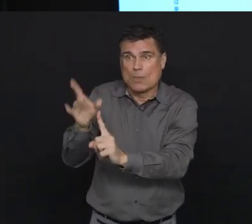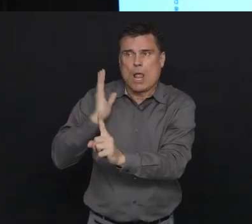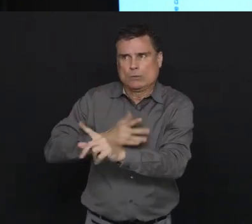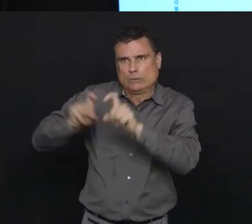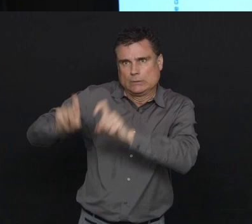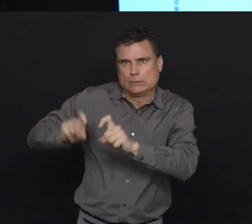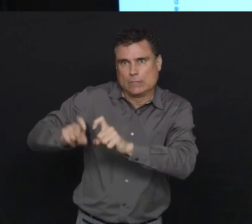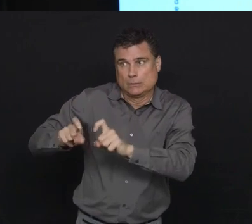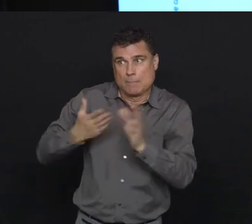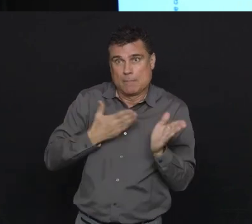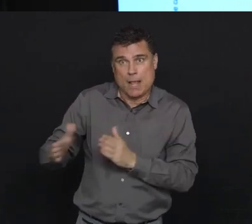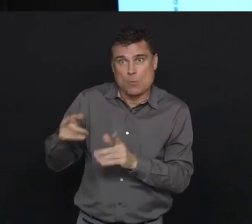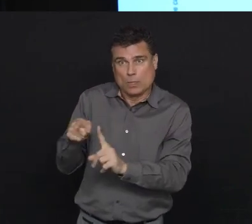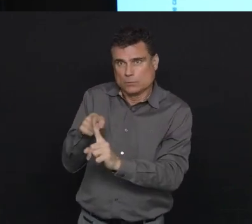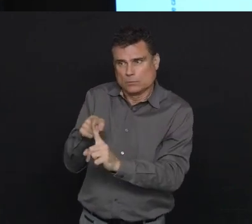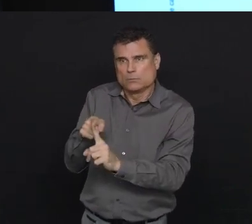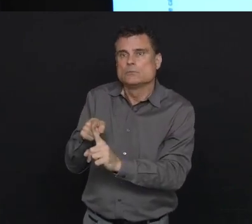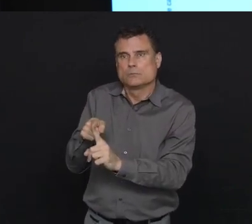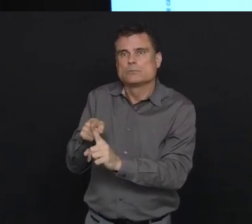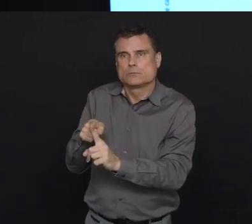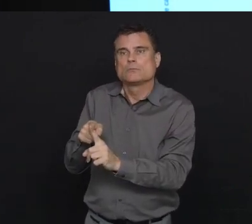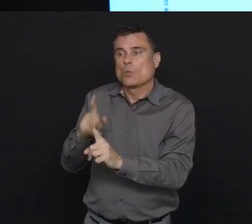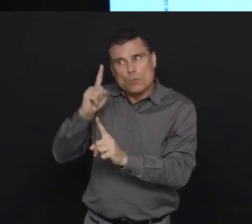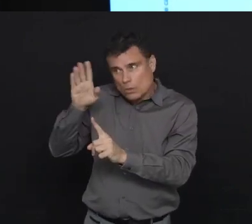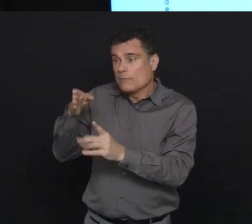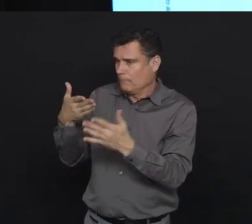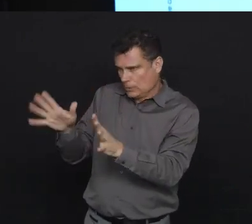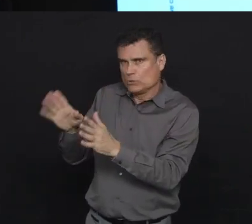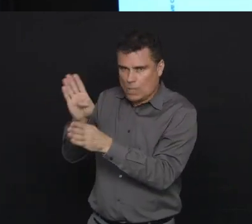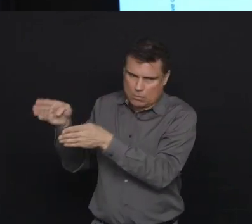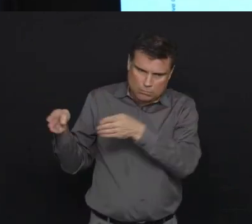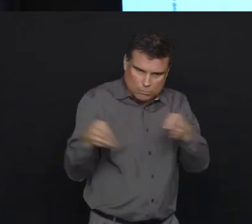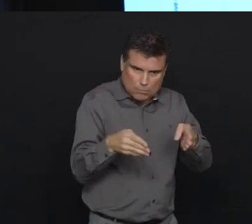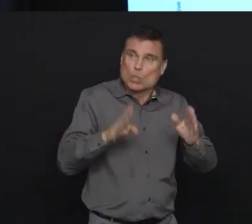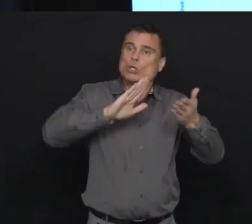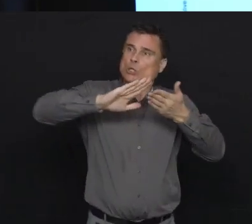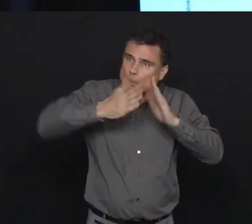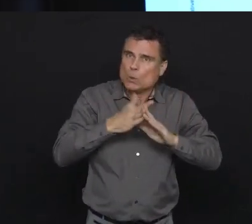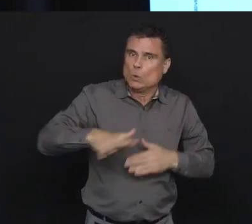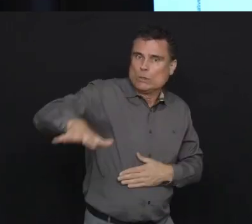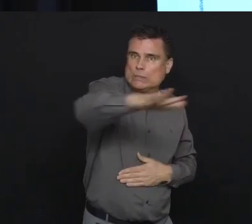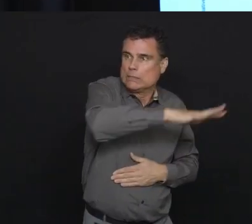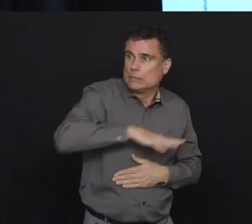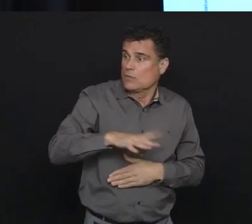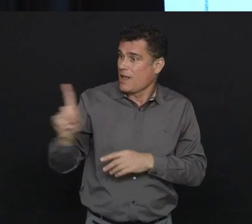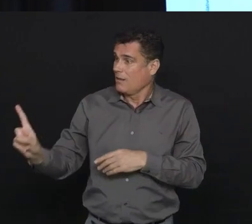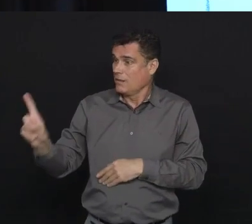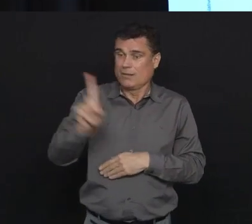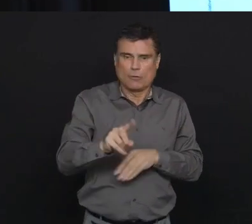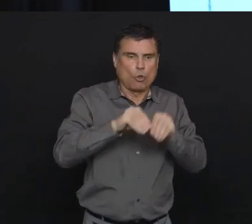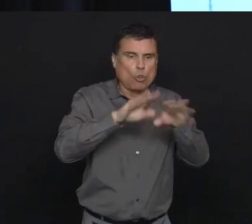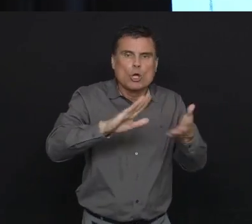focused on community, our people who are getting infections in BC and also our healthcare system. There is specifically, we are looking at making sure